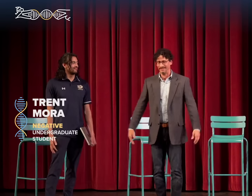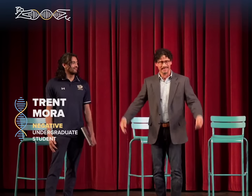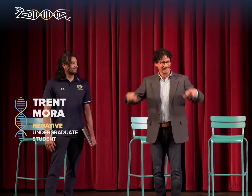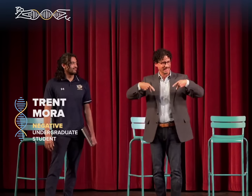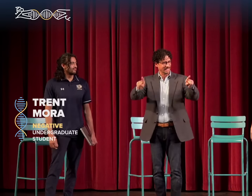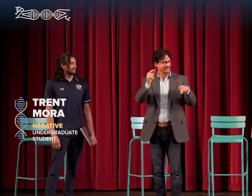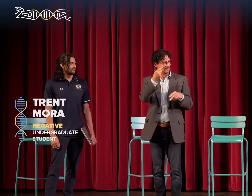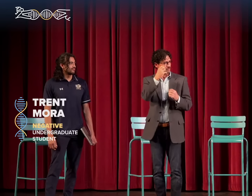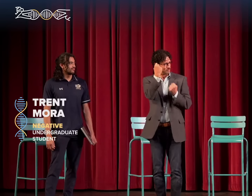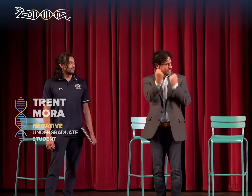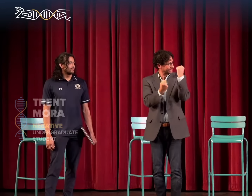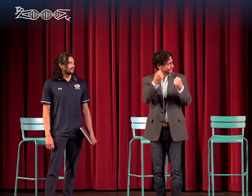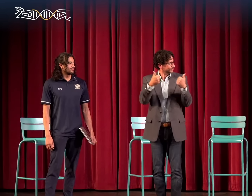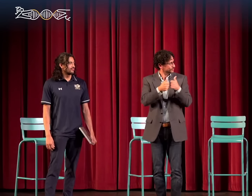Let the sparring begin.